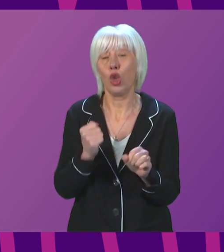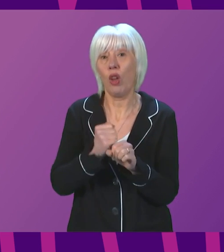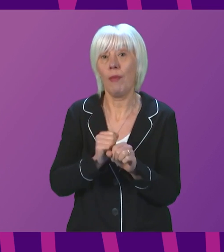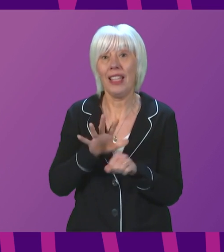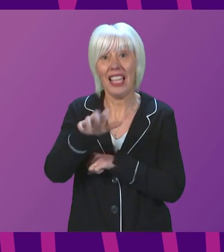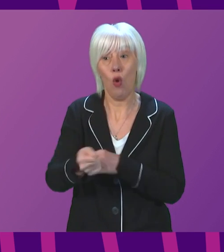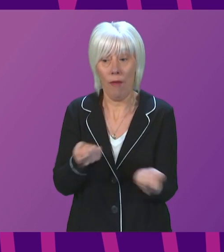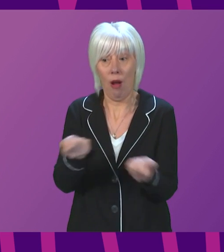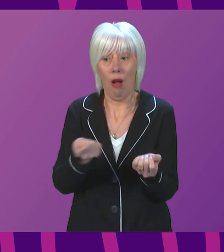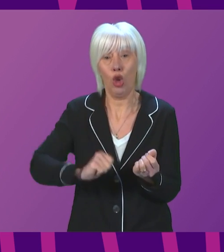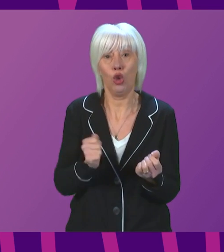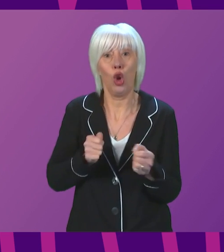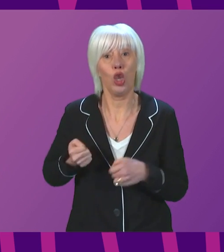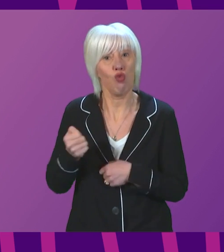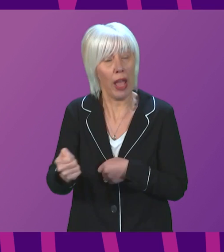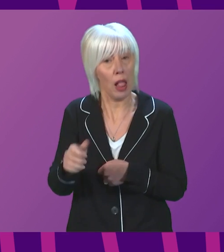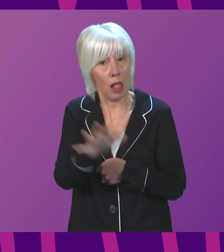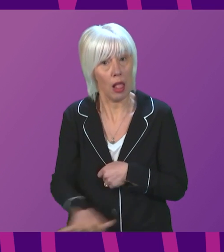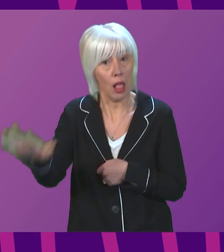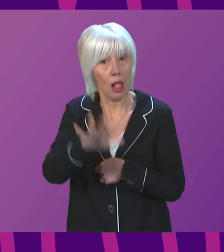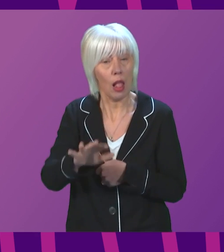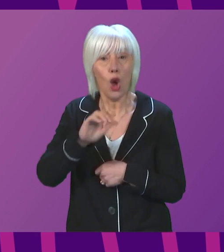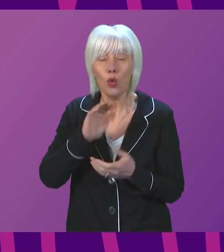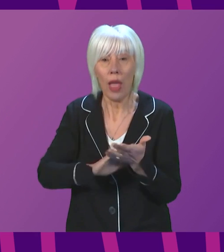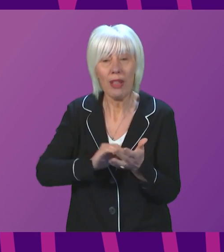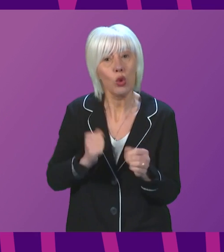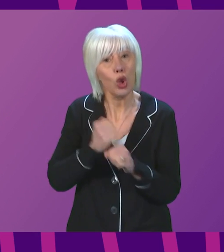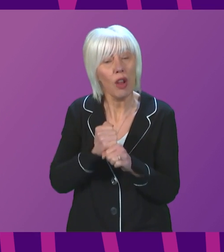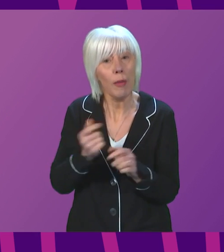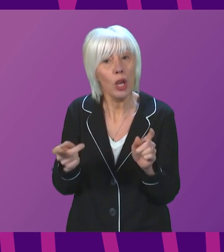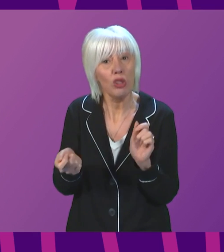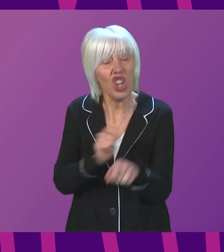Will the First Minister commit today to cancel those cuts?